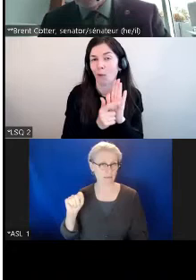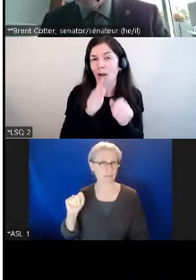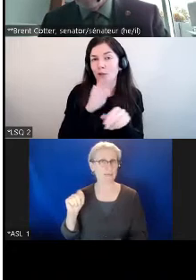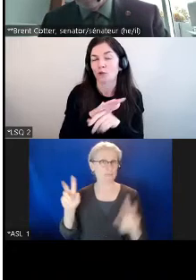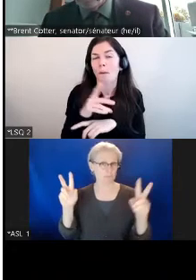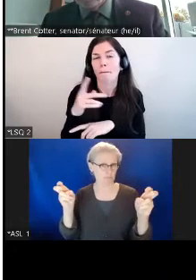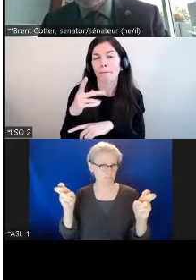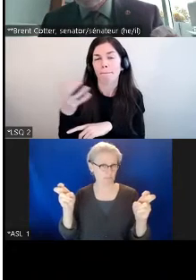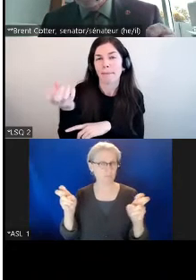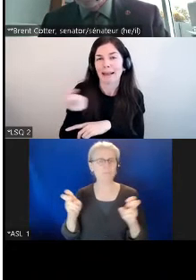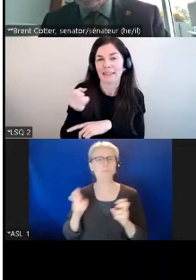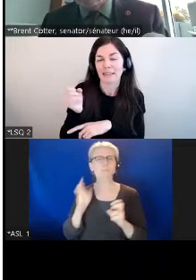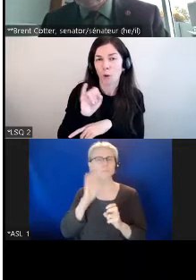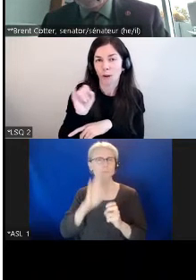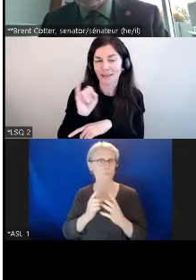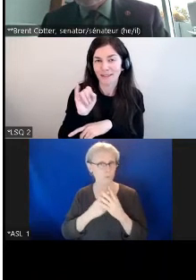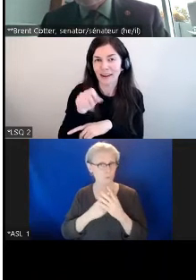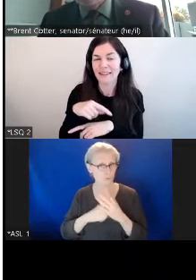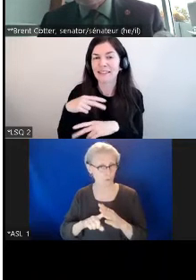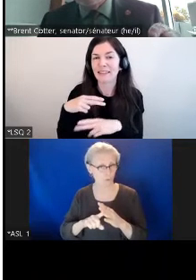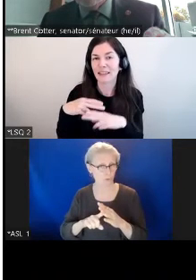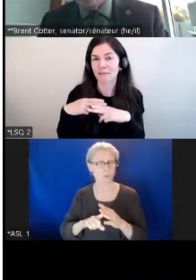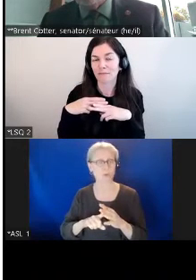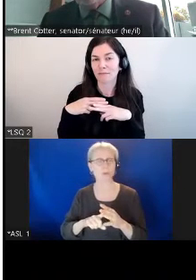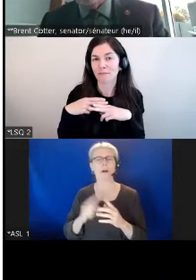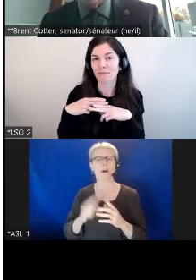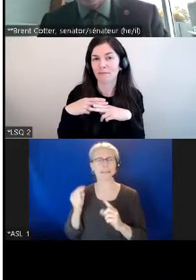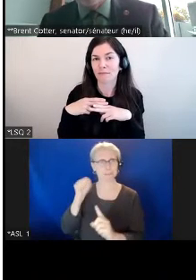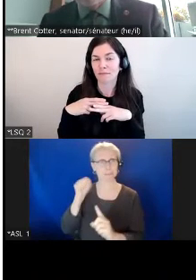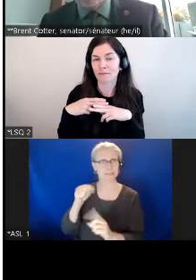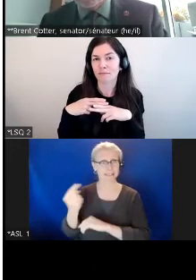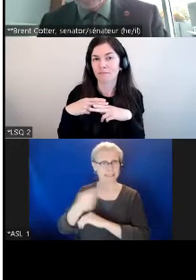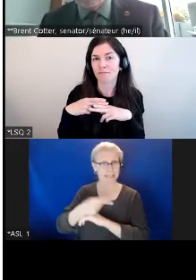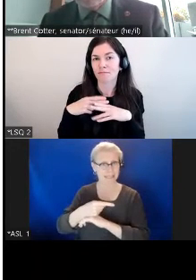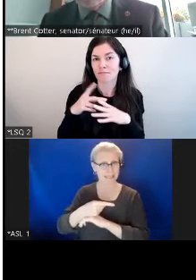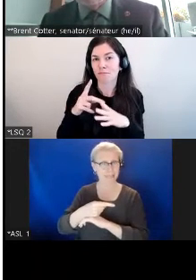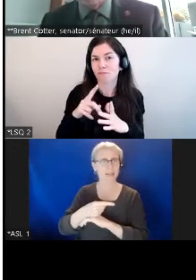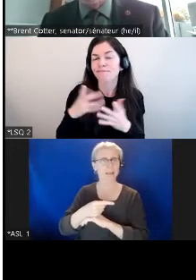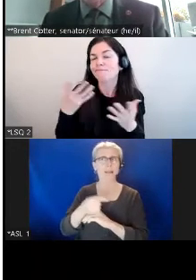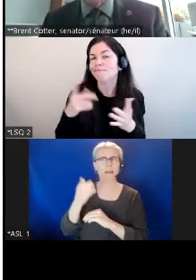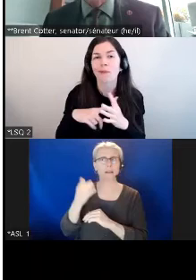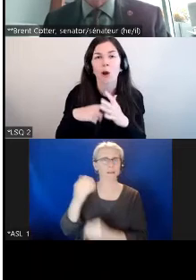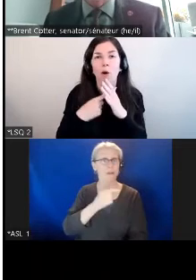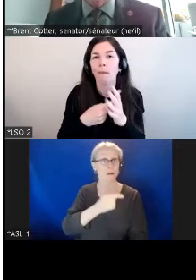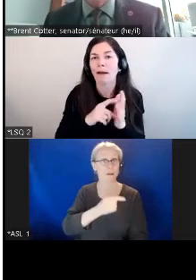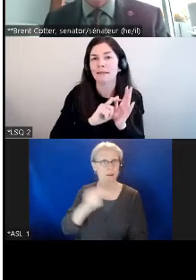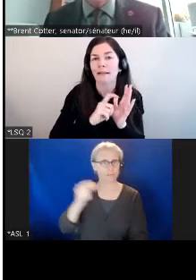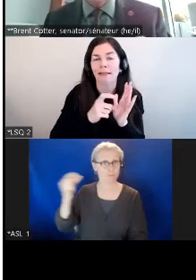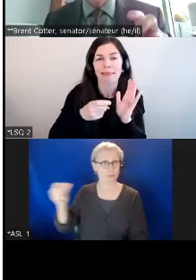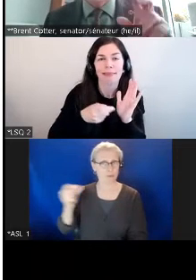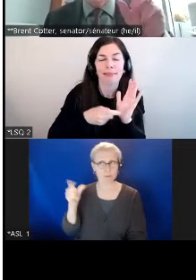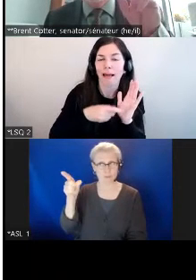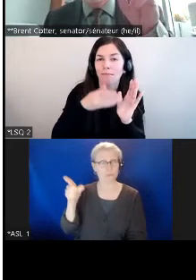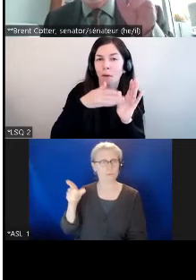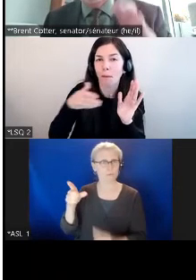COMES INTO FORCE ON A DAY FIXED BY ORDER OF THE GOVERNOR IN COUNCIL. WHAT THAT MEANS IS THAT